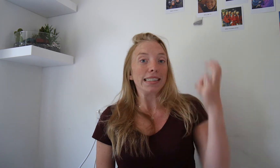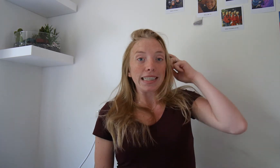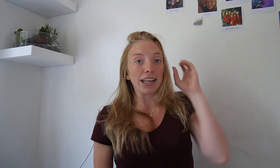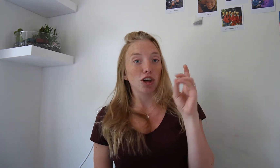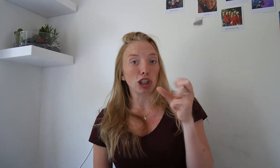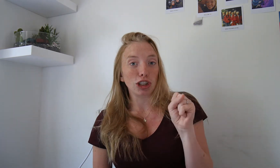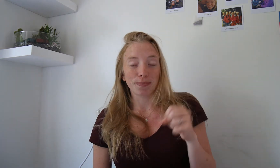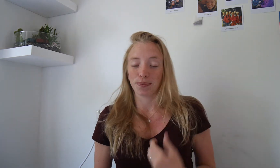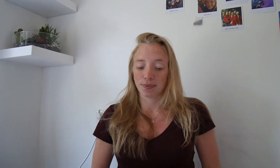Ehm.. Cochlear Implant, CI, then.